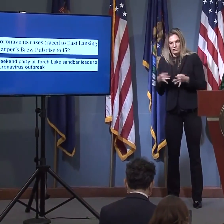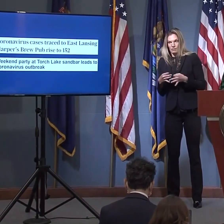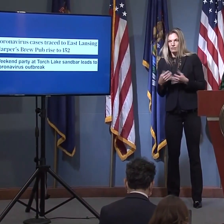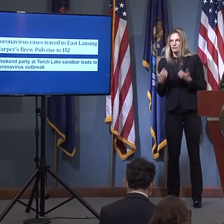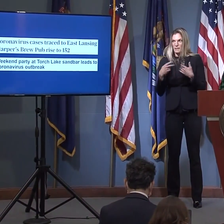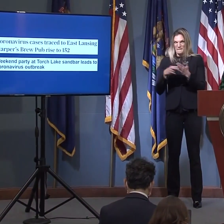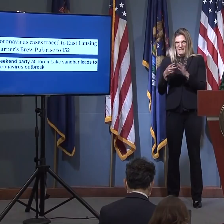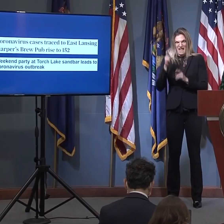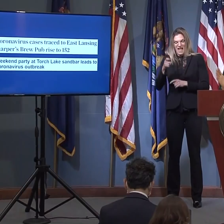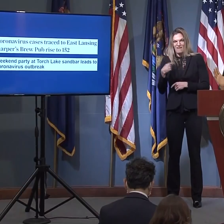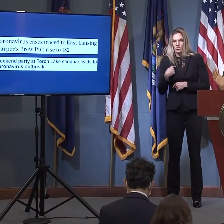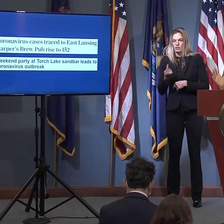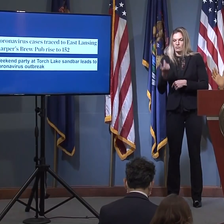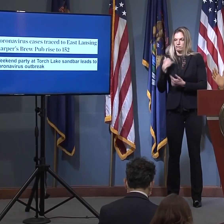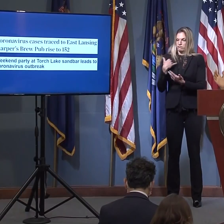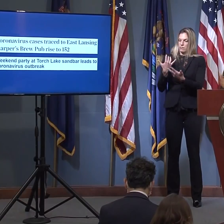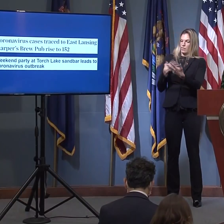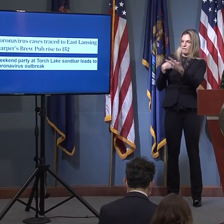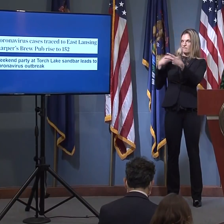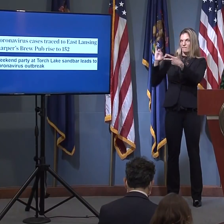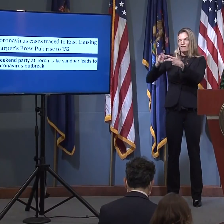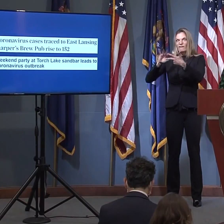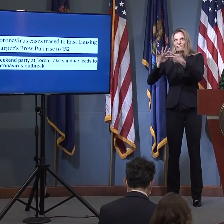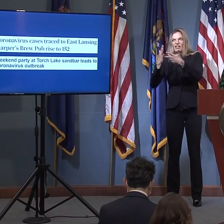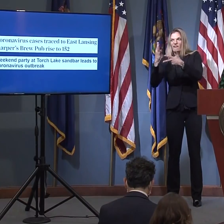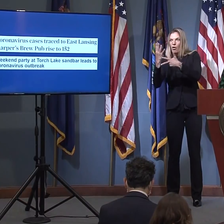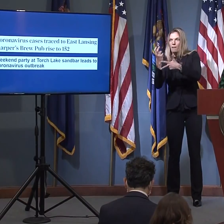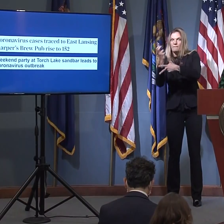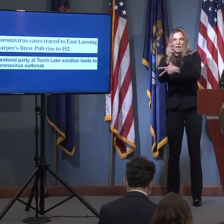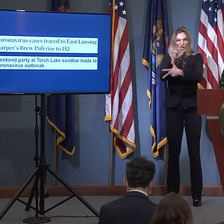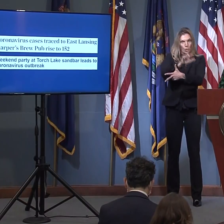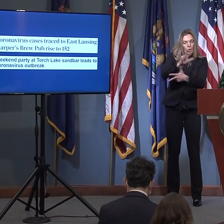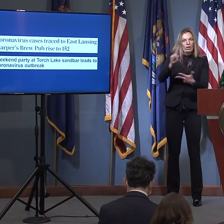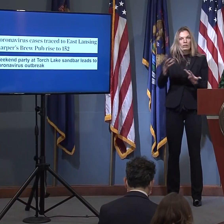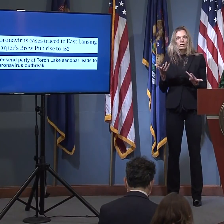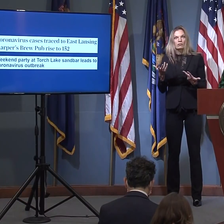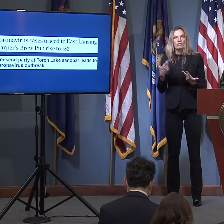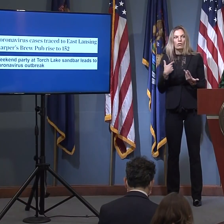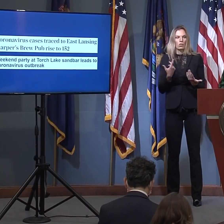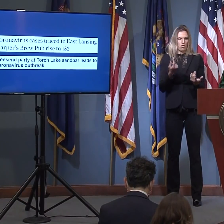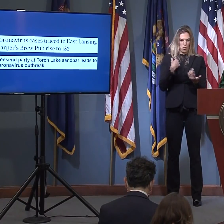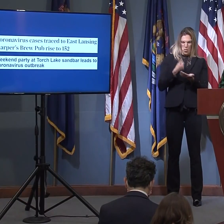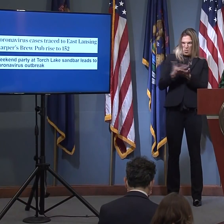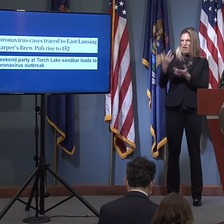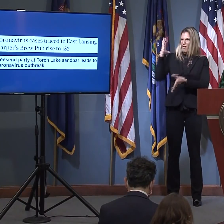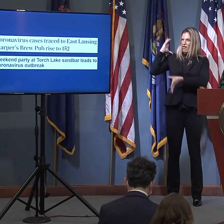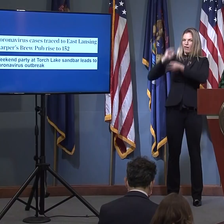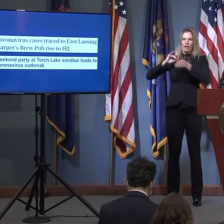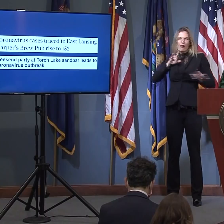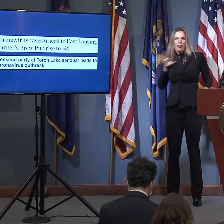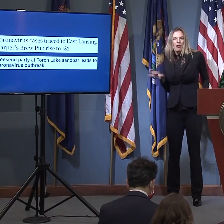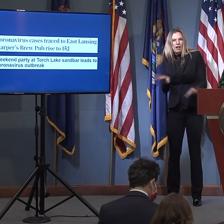DO WE DOUBLE DOWN AND GET MORE VIGILANT IN OUR FITTING AGAINST THIS VIRUS? OR DO WE LET ALL THE HARD WORK